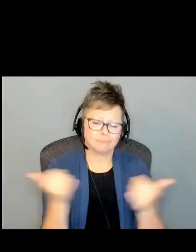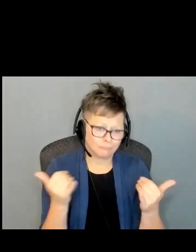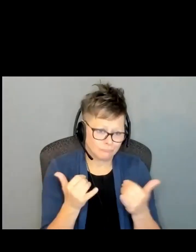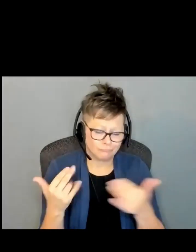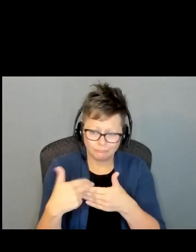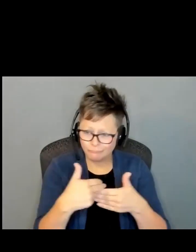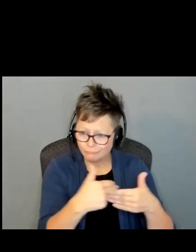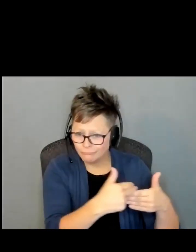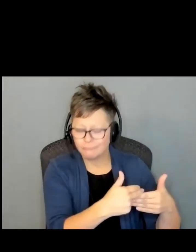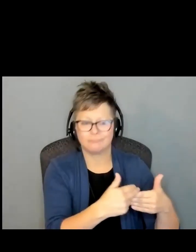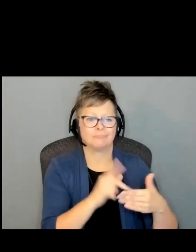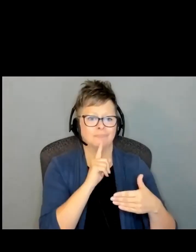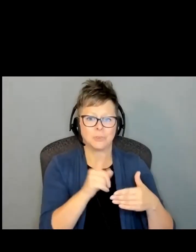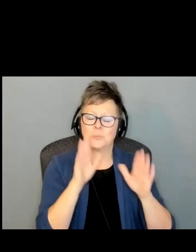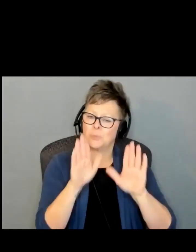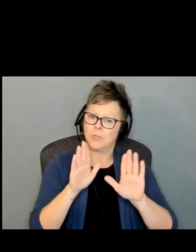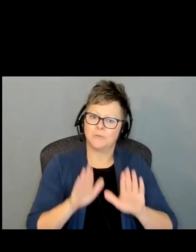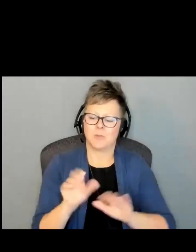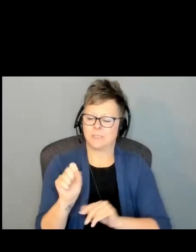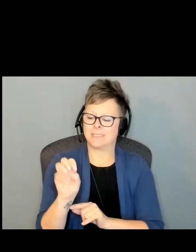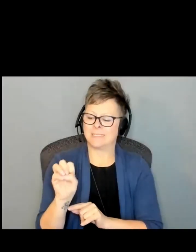enriching our series once again.